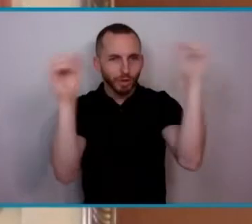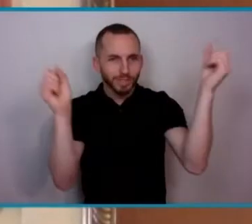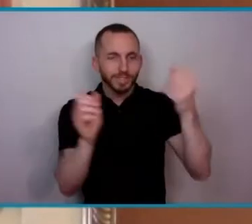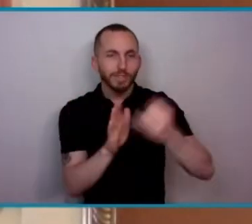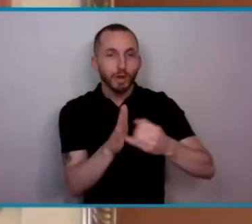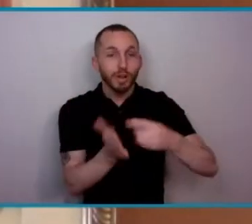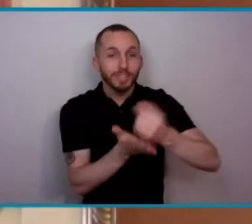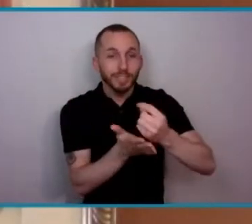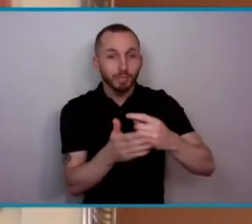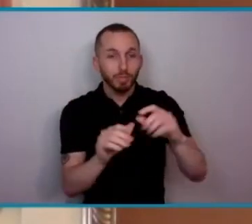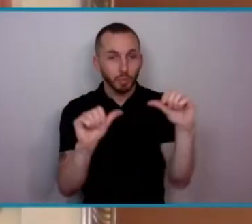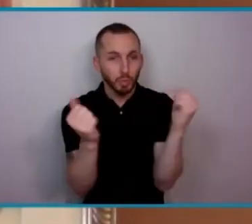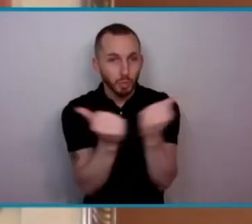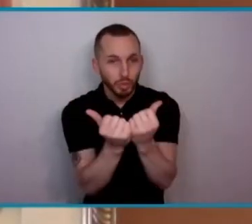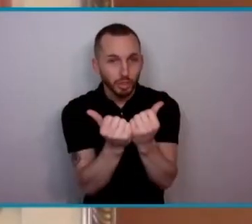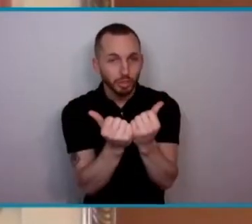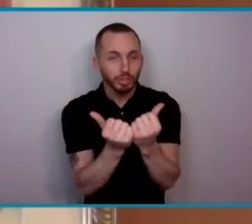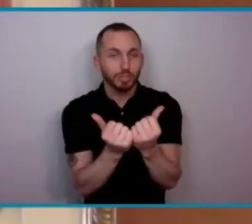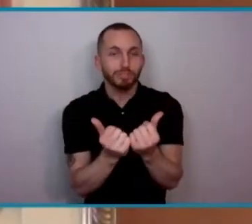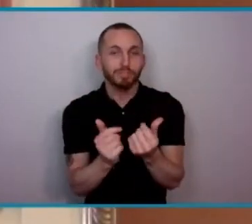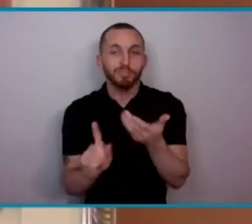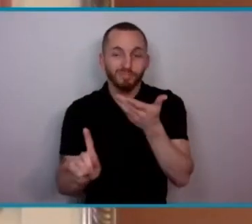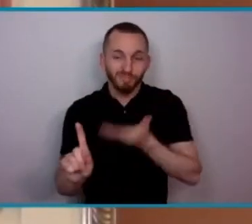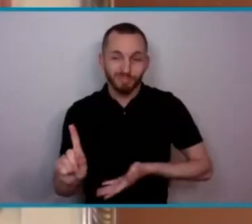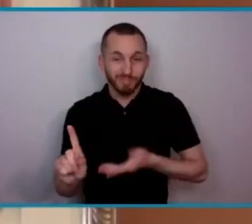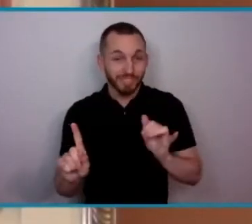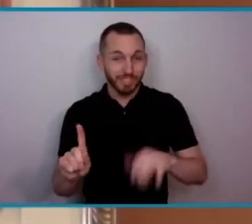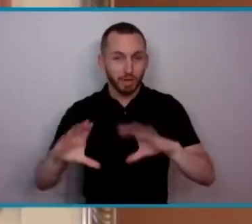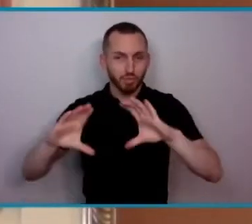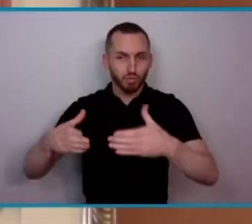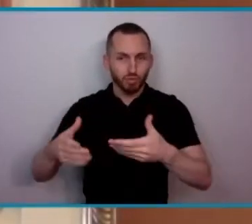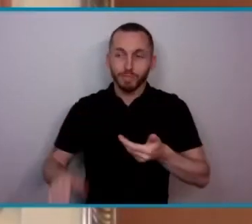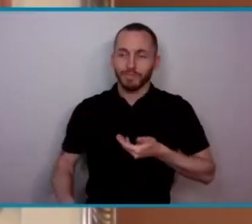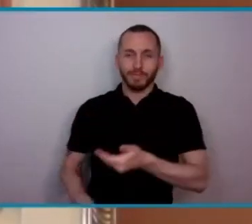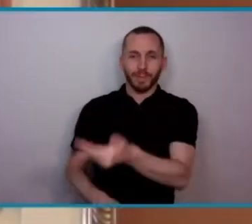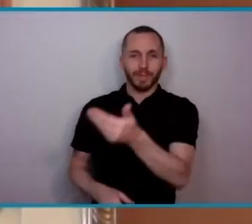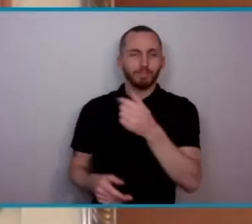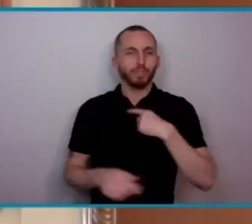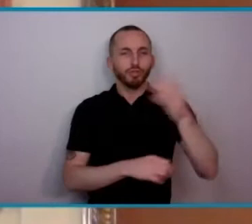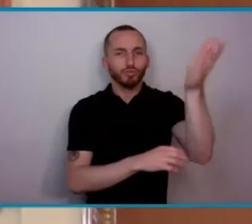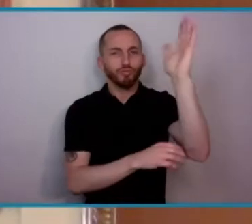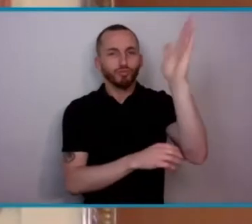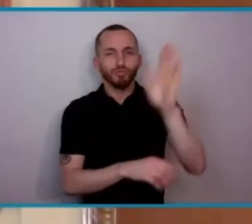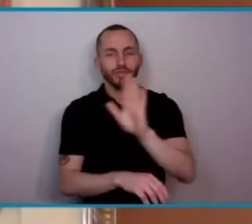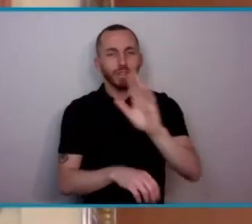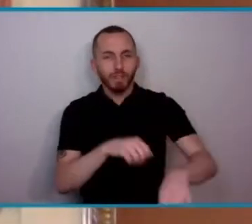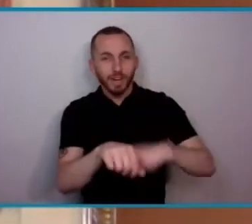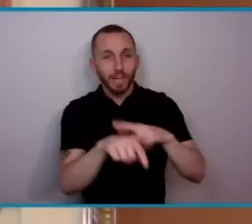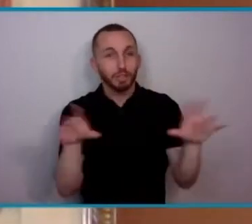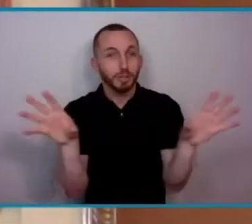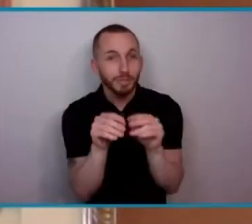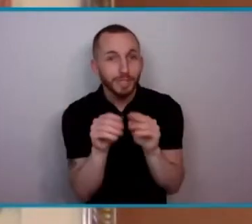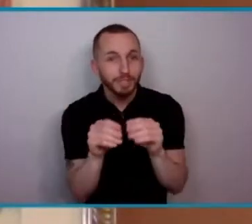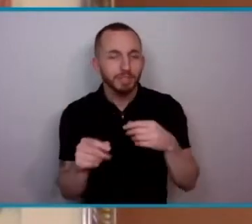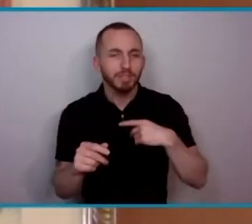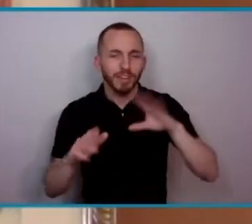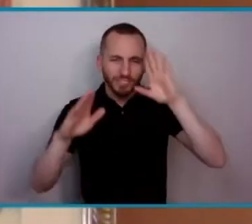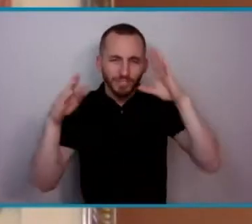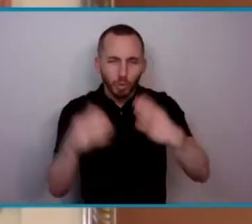she and that group invited me to give a talk to their national meeting and I talked about the neuropsychology of art.